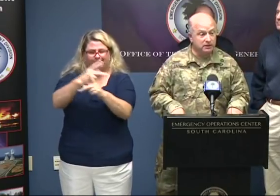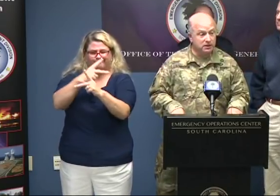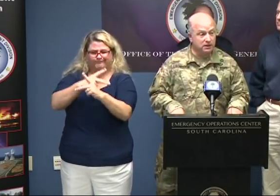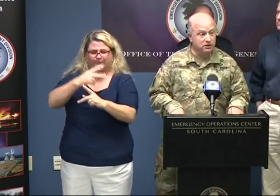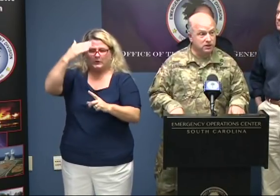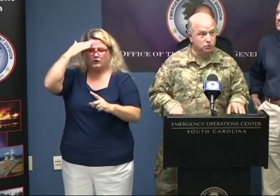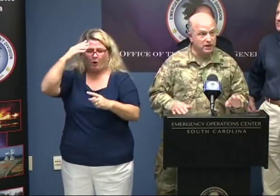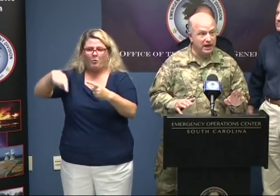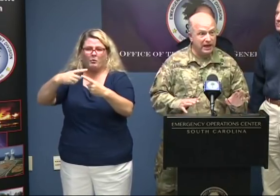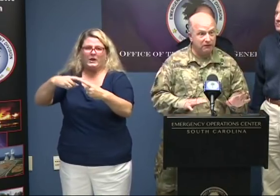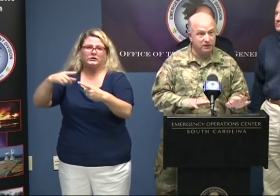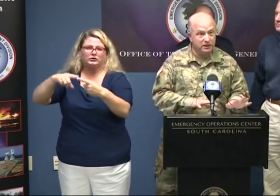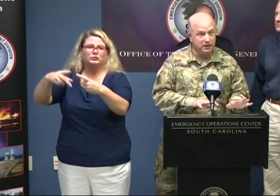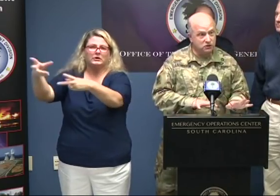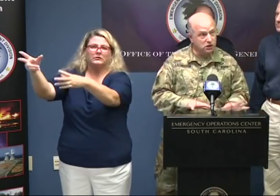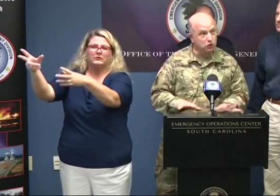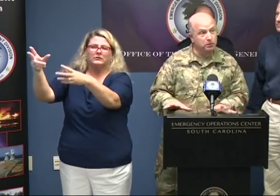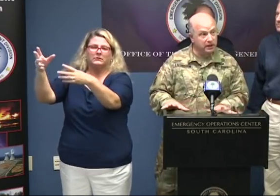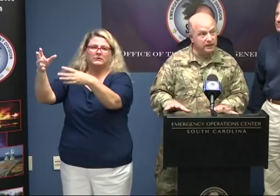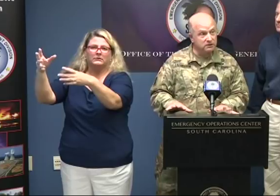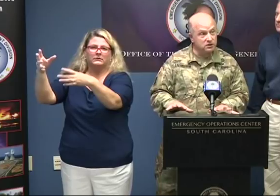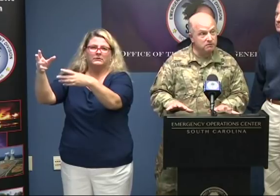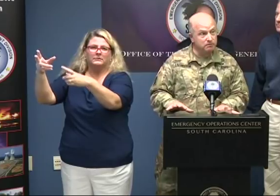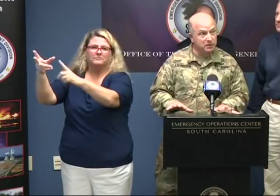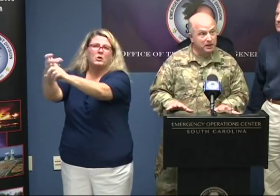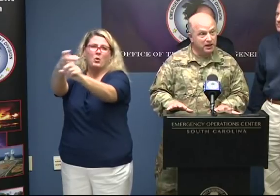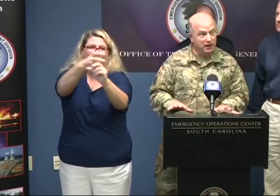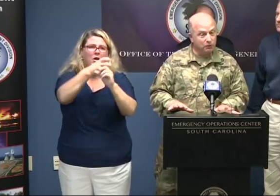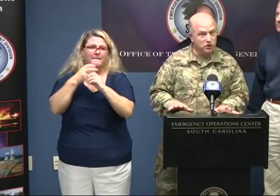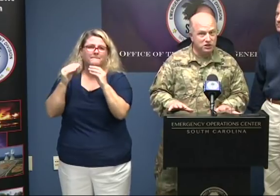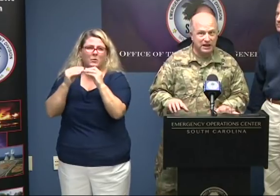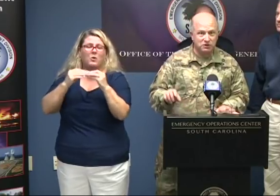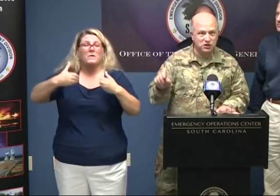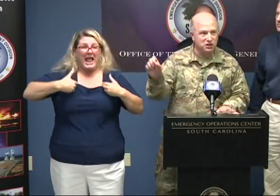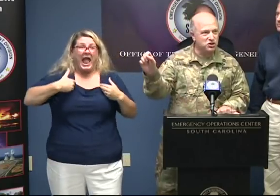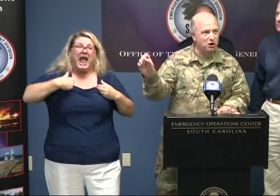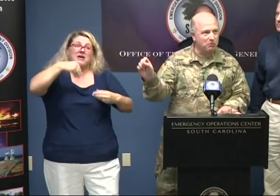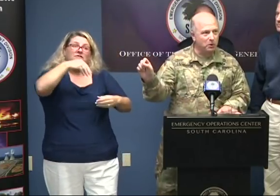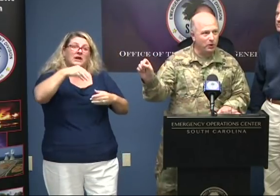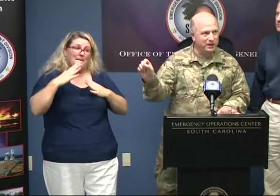As the governor says, we have internal plans. We just have to see the start point.